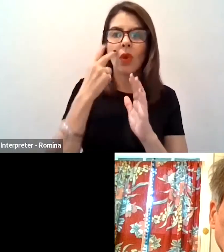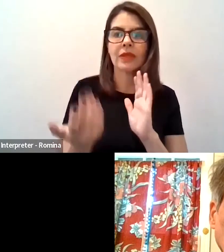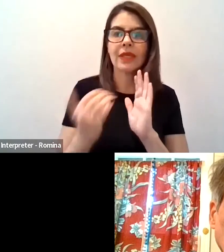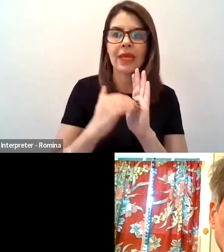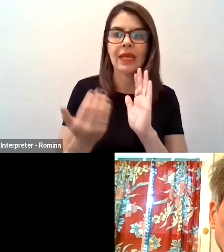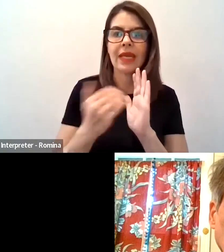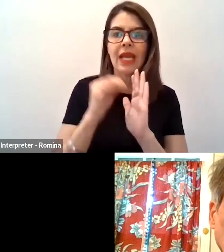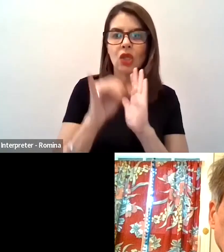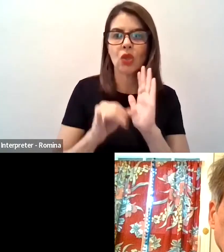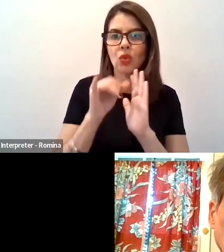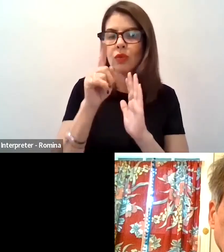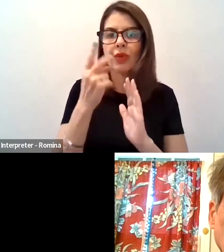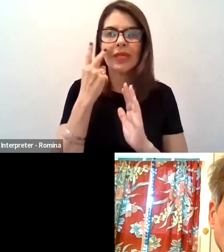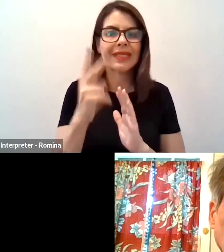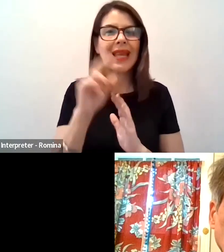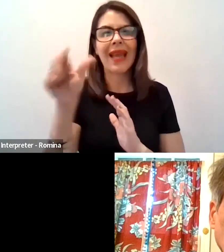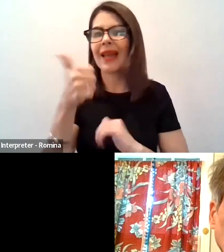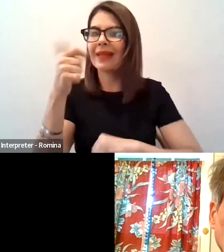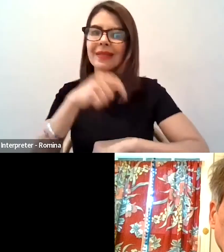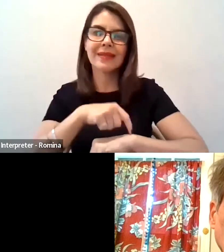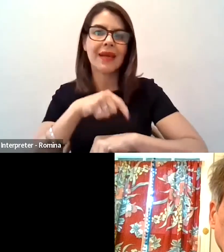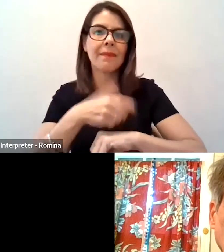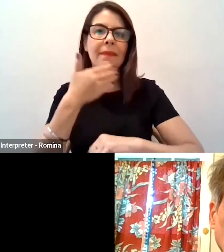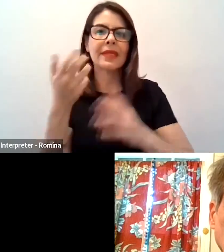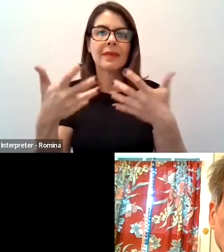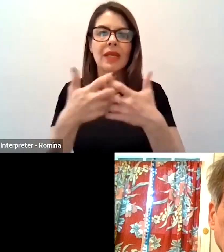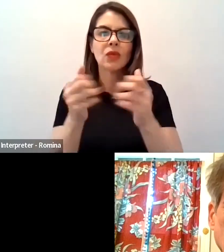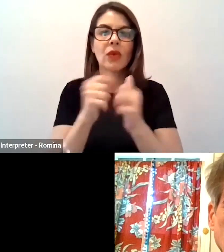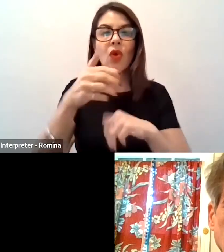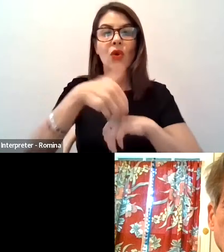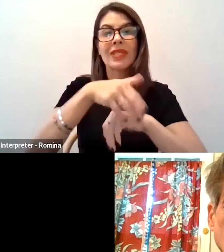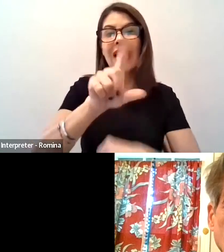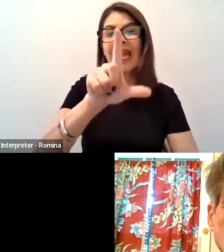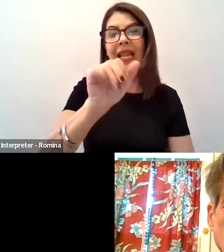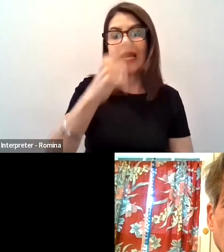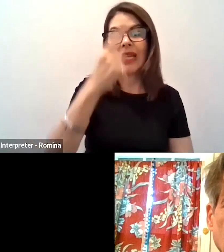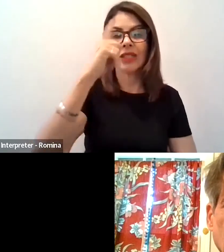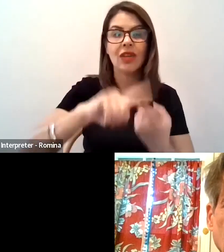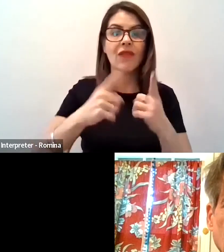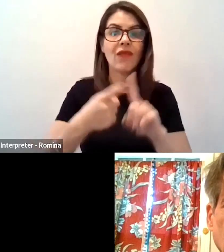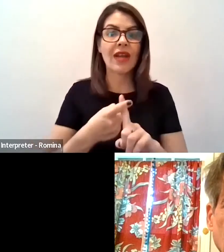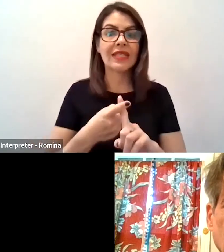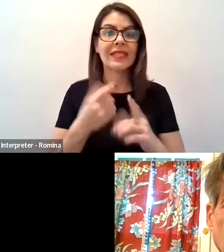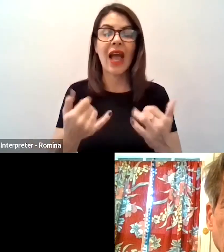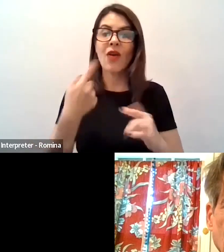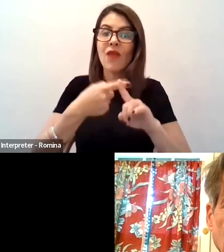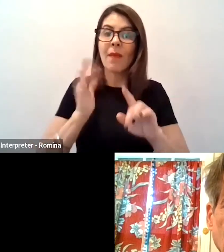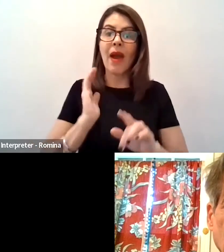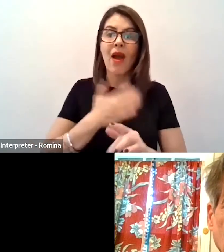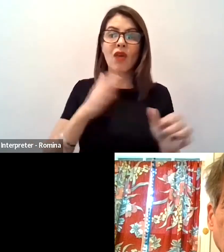so you can watch it anytime or send a link to some friends on behalf of the whole team here at SAG AFTRA